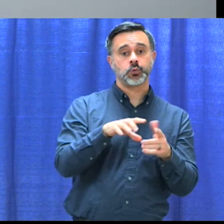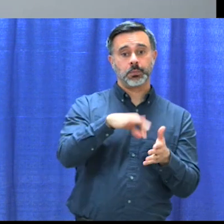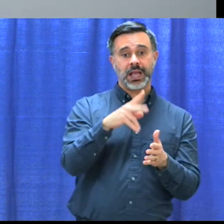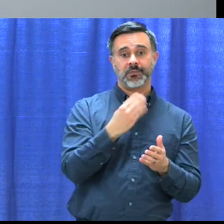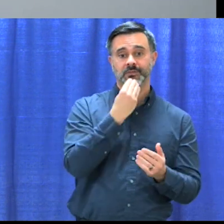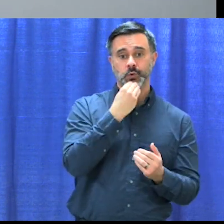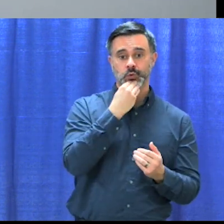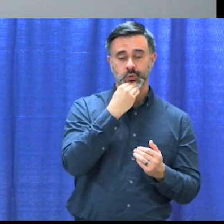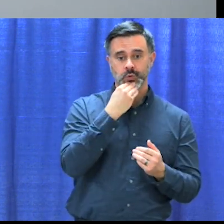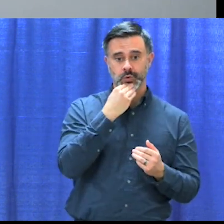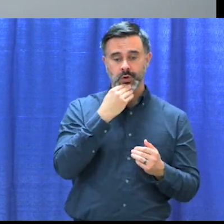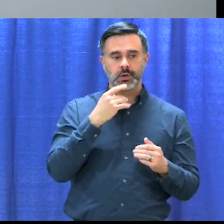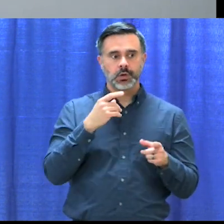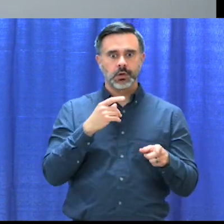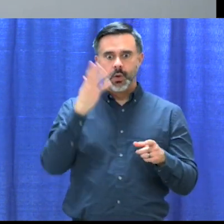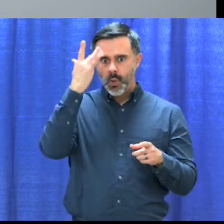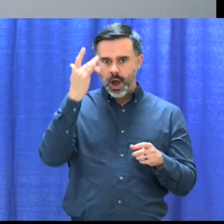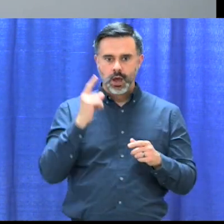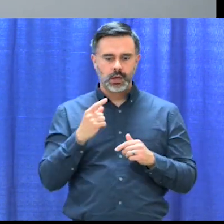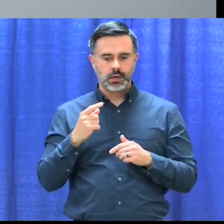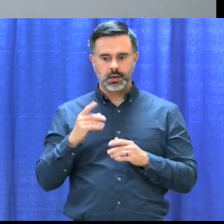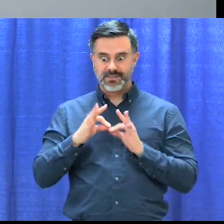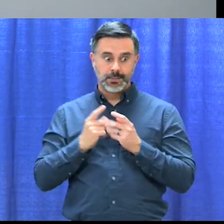through there has that information as well in different languages.